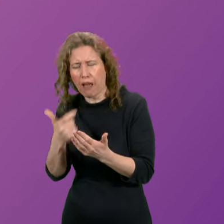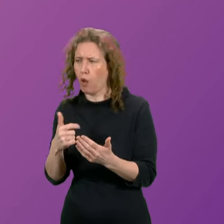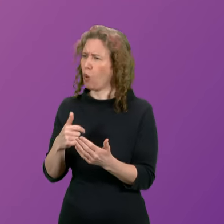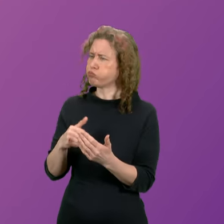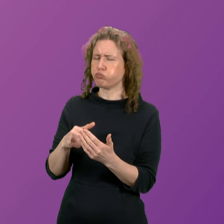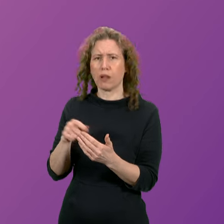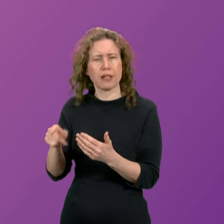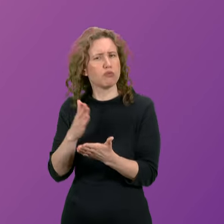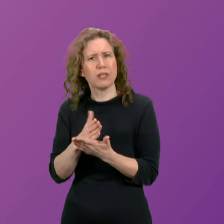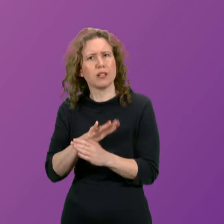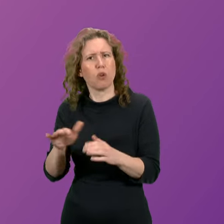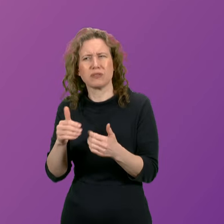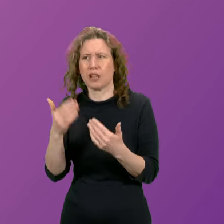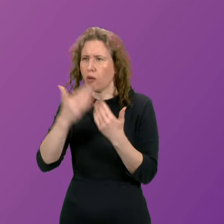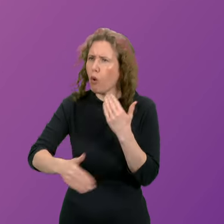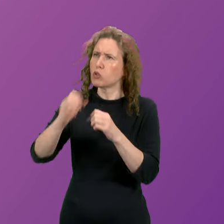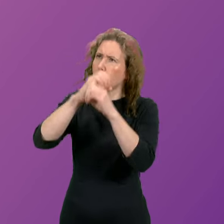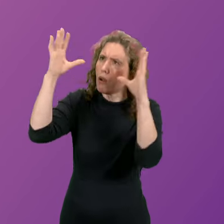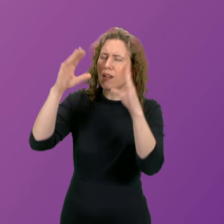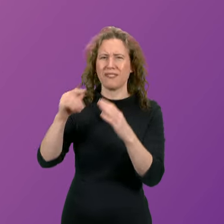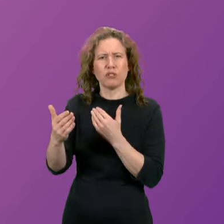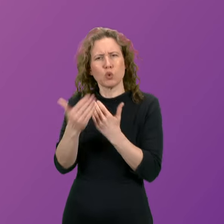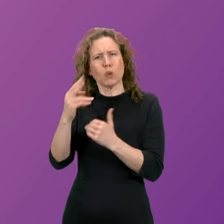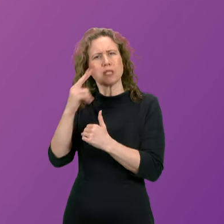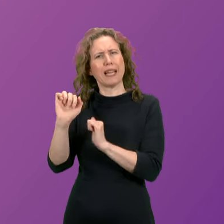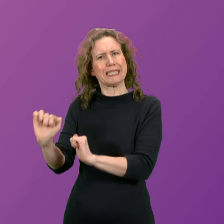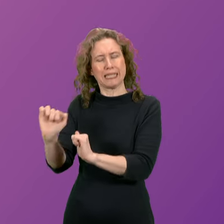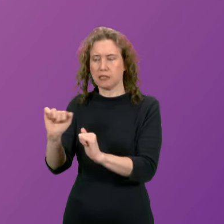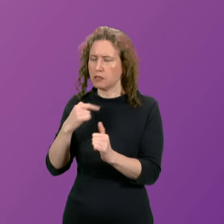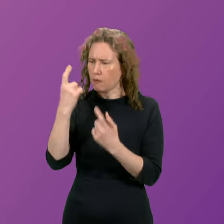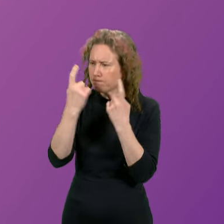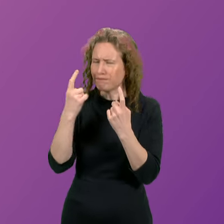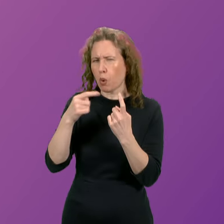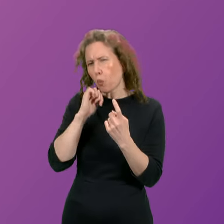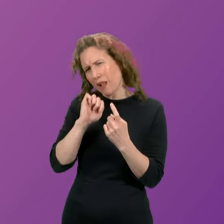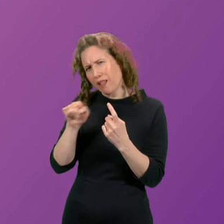will take a decision in the context of an imminent election to change the